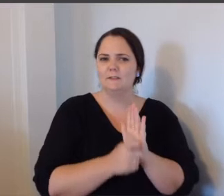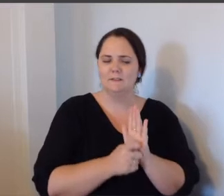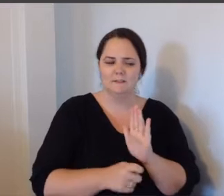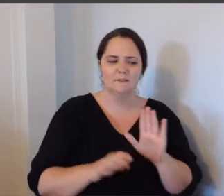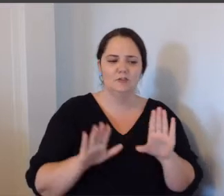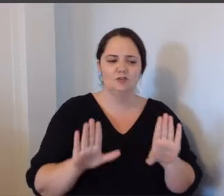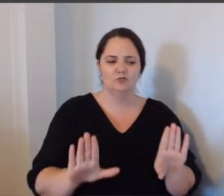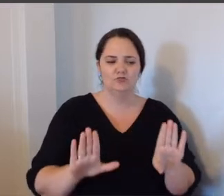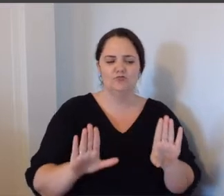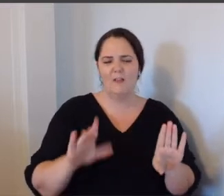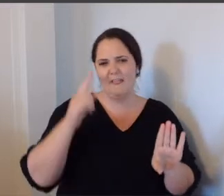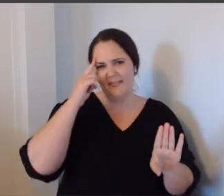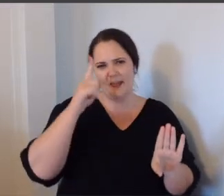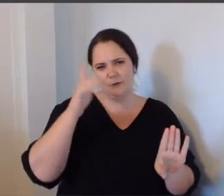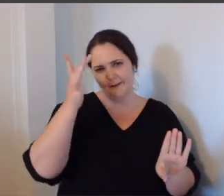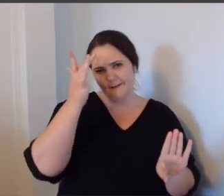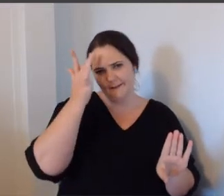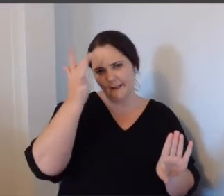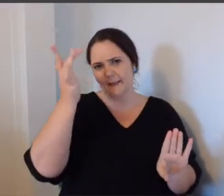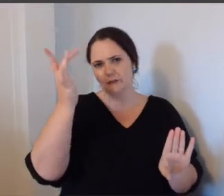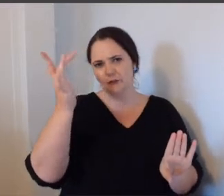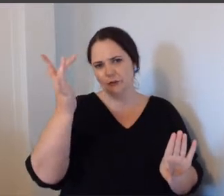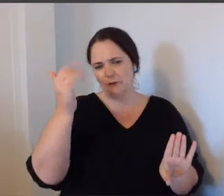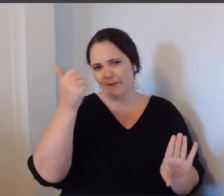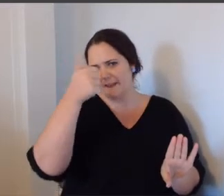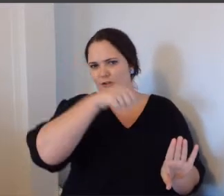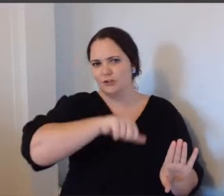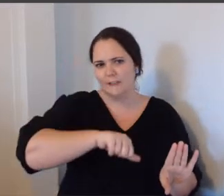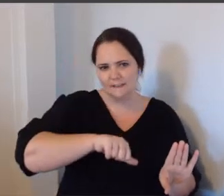because he identified it as a desirable character trait in the 1600s.